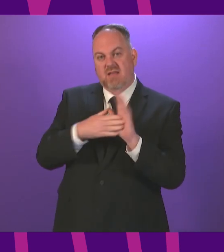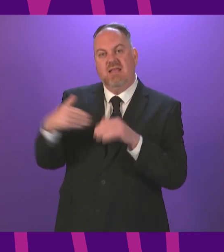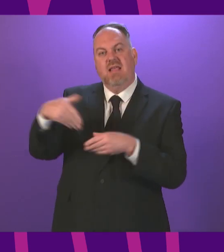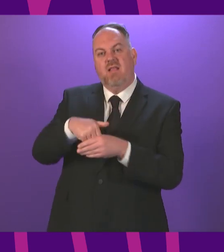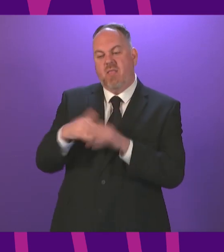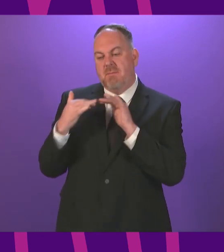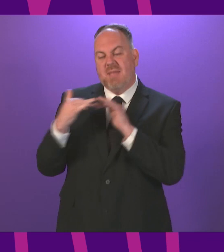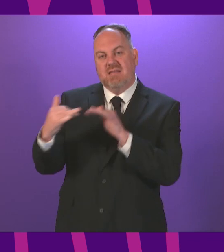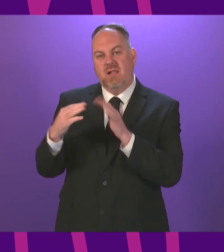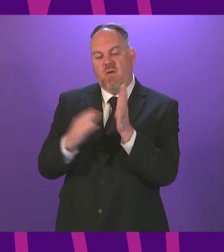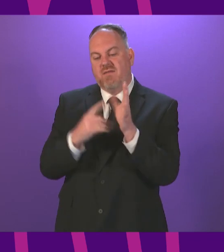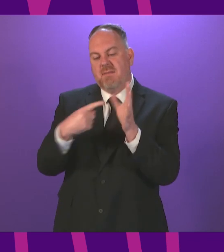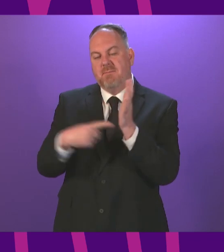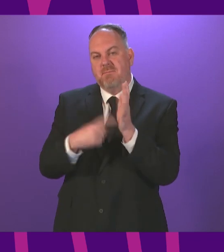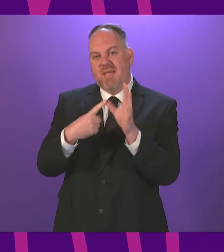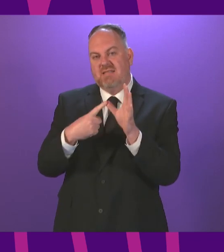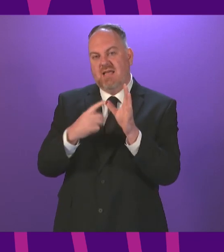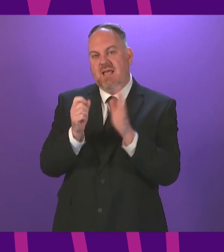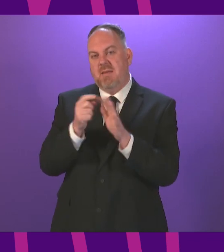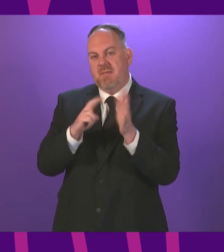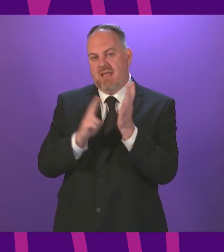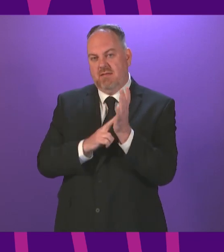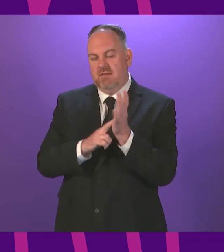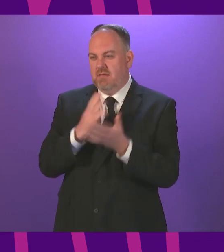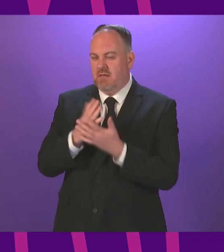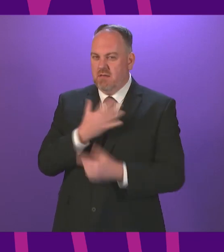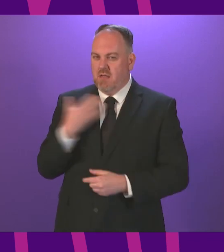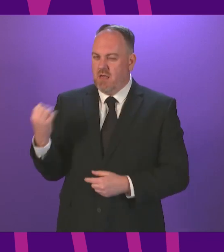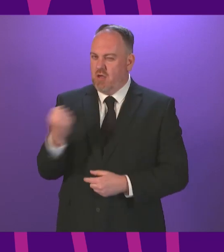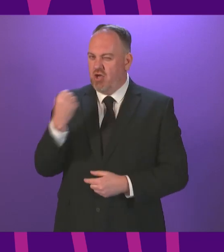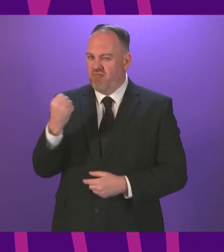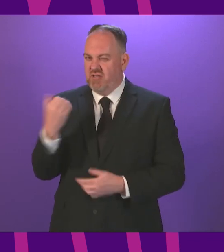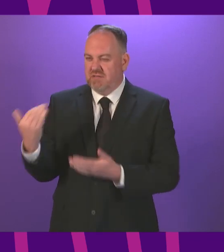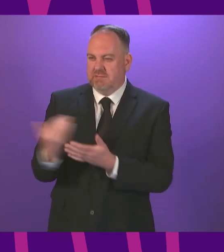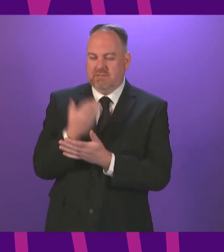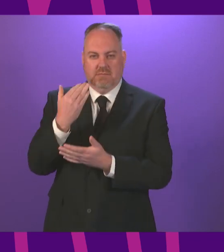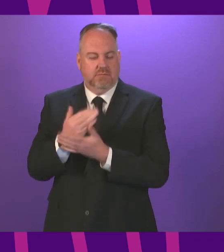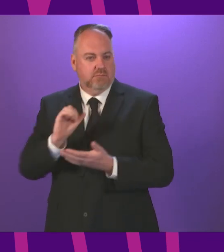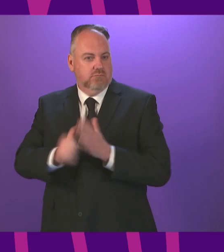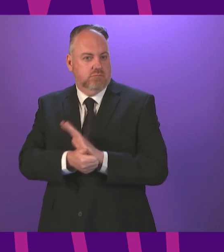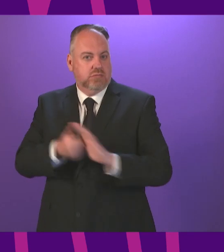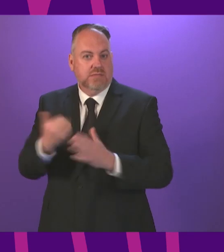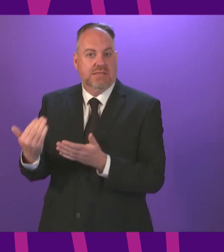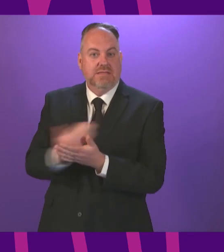In 1943, his courage and quick thinking helped to save HMS Wallace from attack in the Mediterranean.